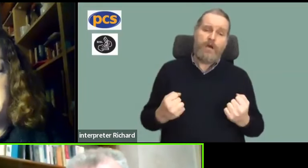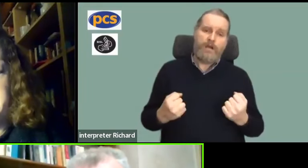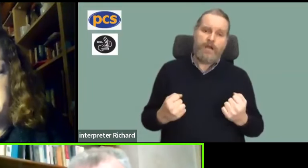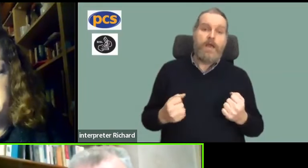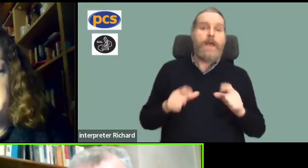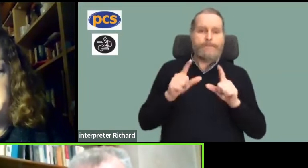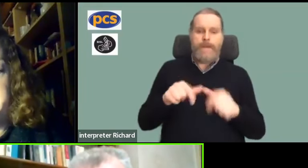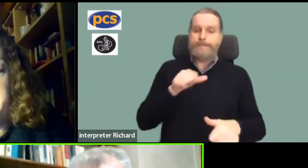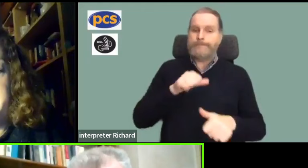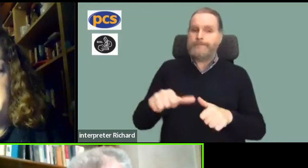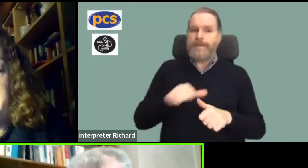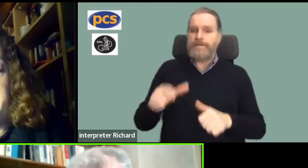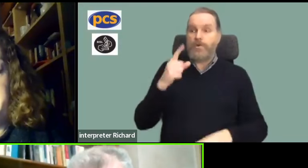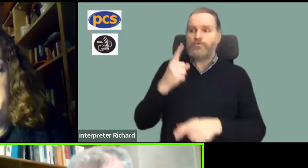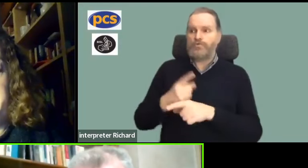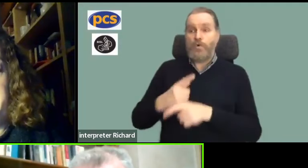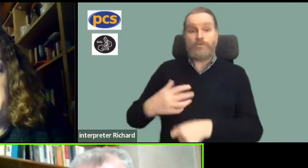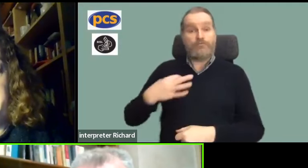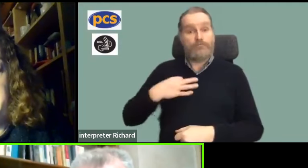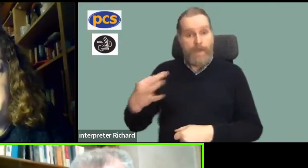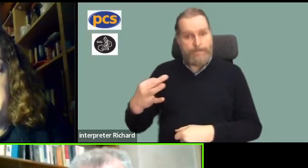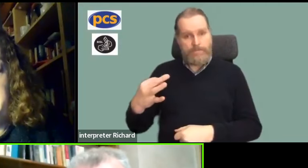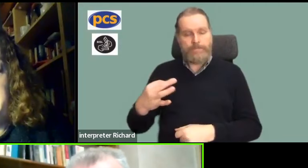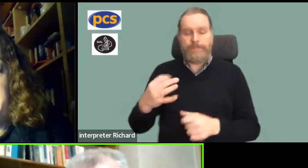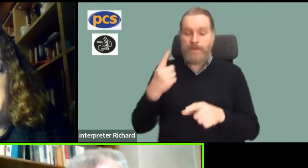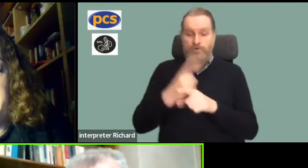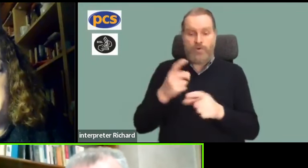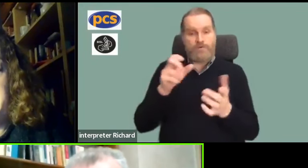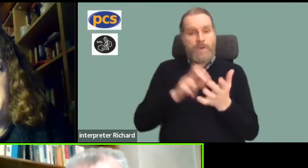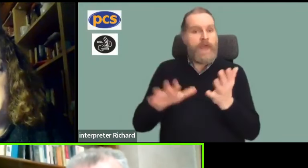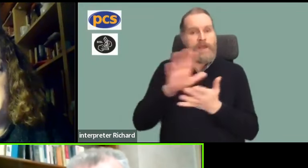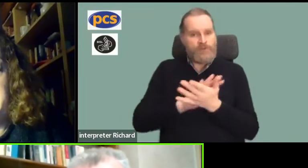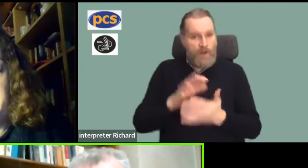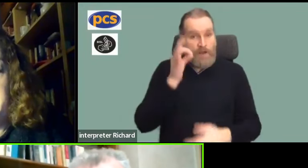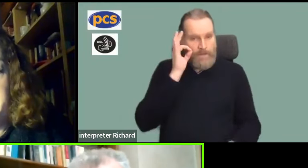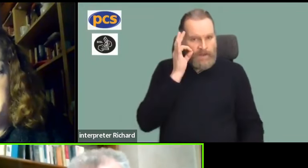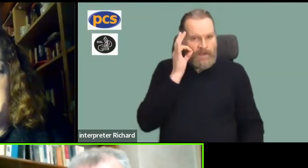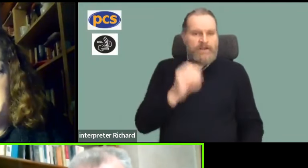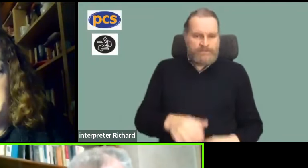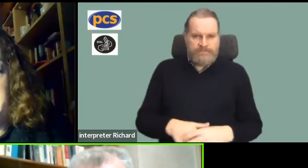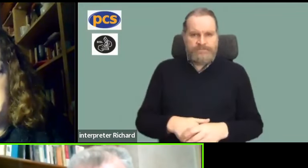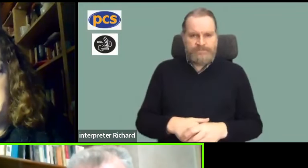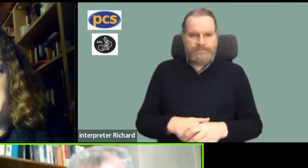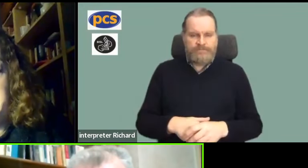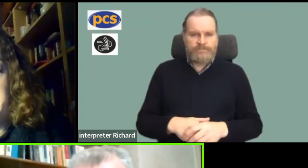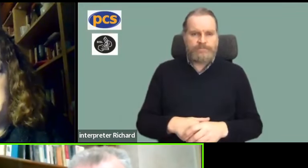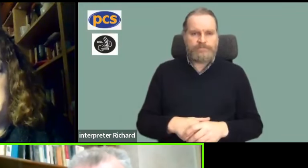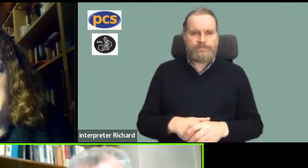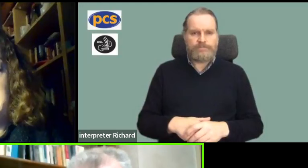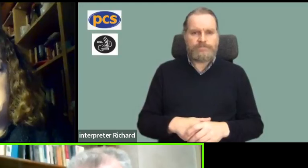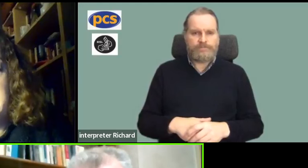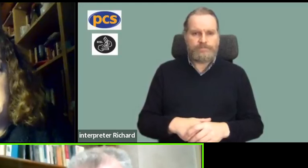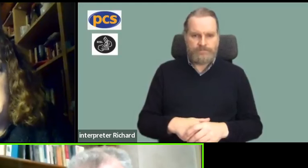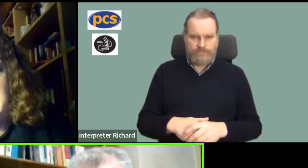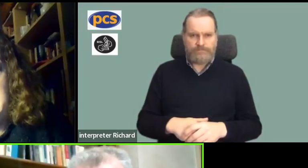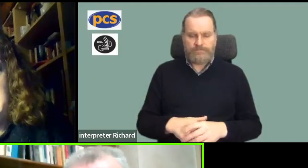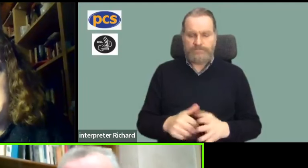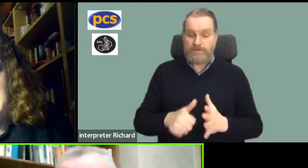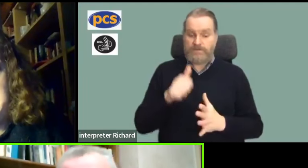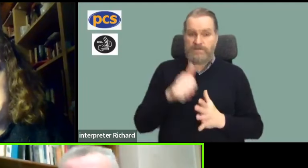but I hope they they understand that the reps in the Home Office National National Committee did National Committee did consider this carefully, and felt that this